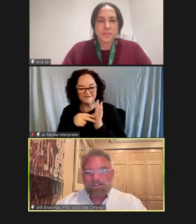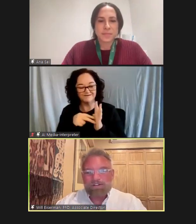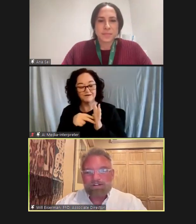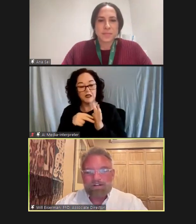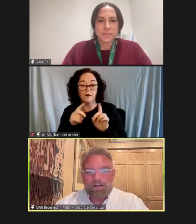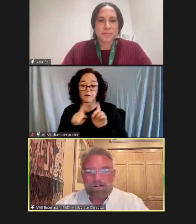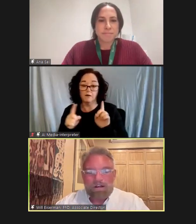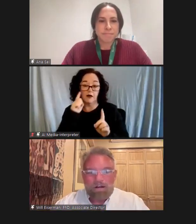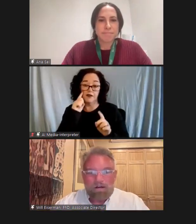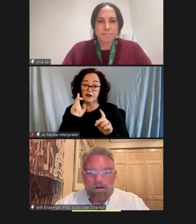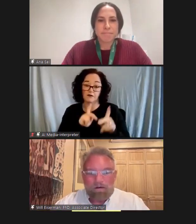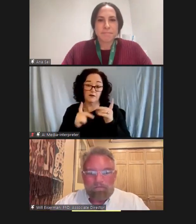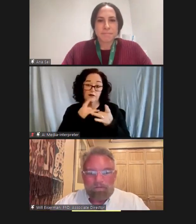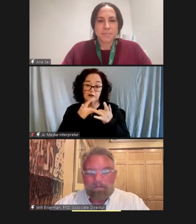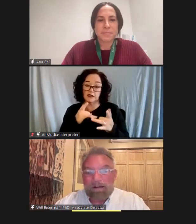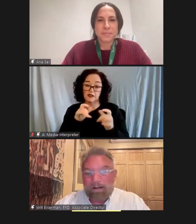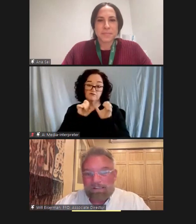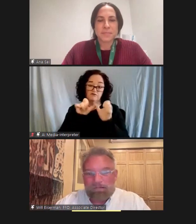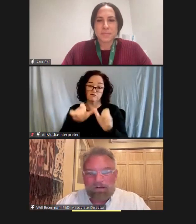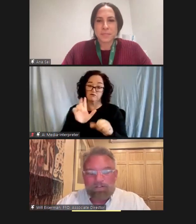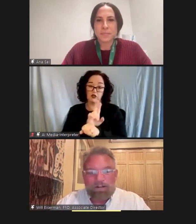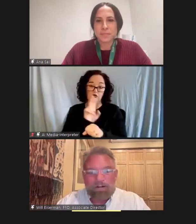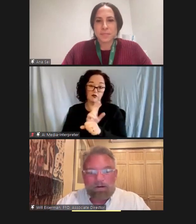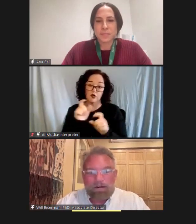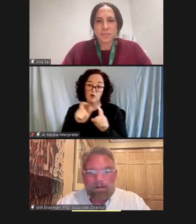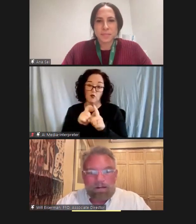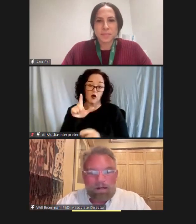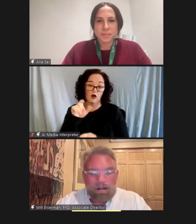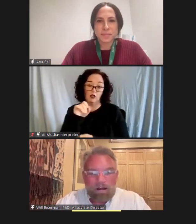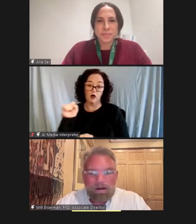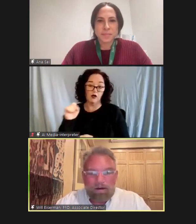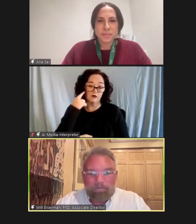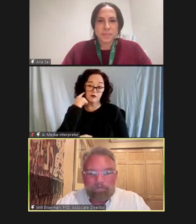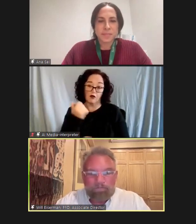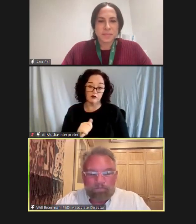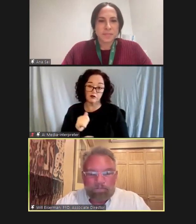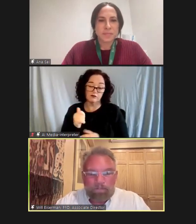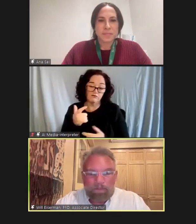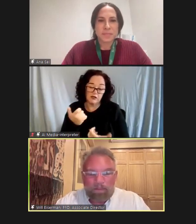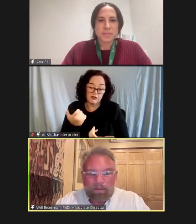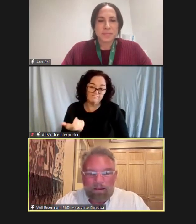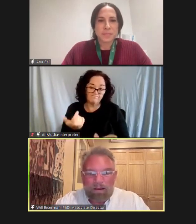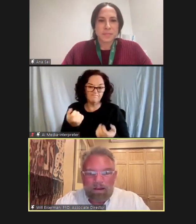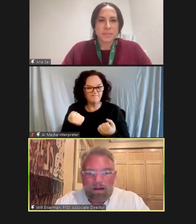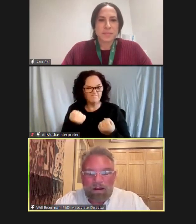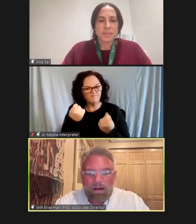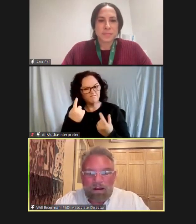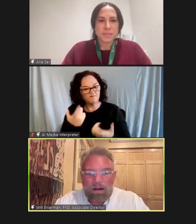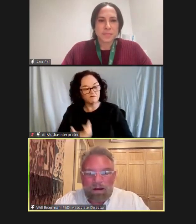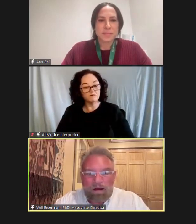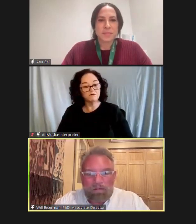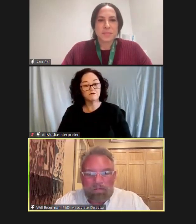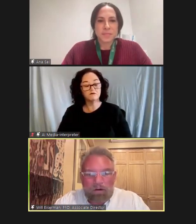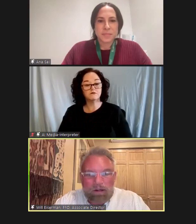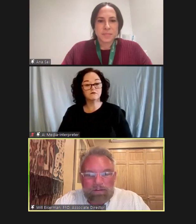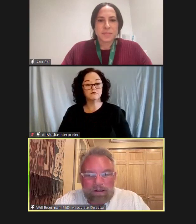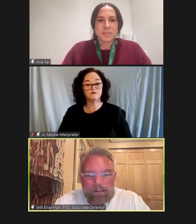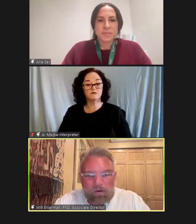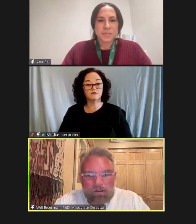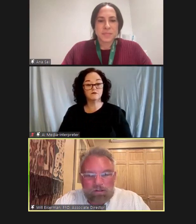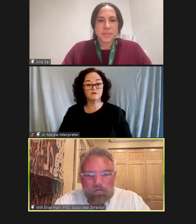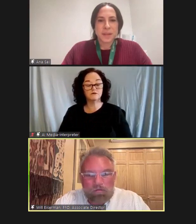reason um in my experience anyway